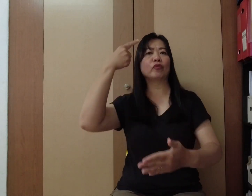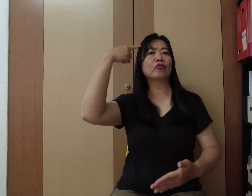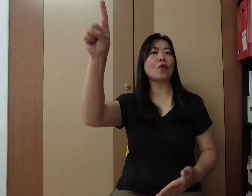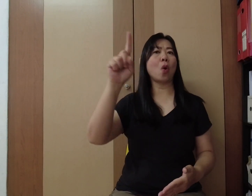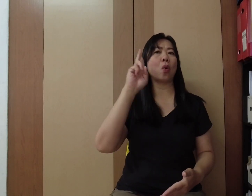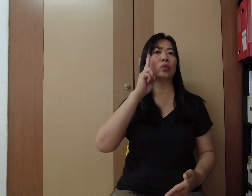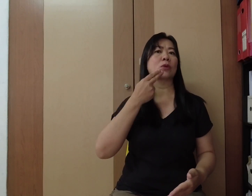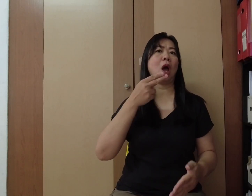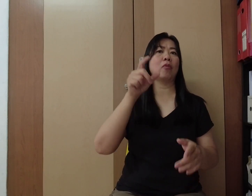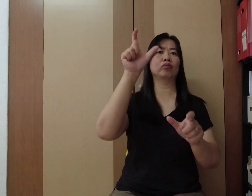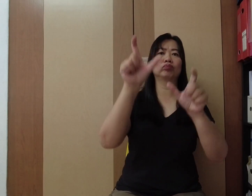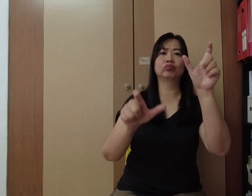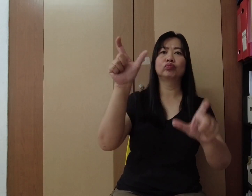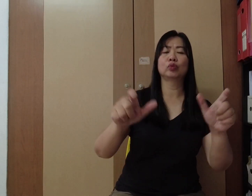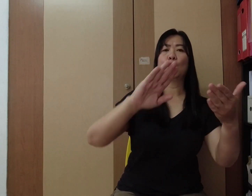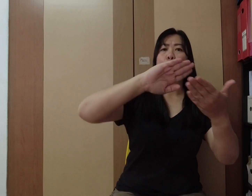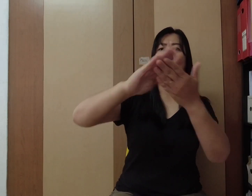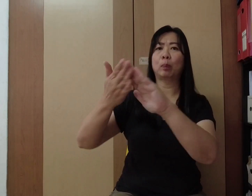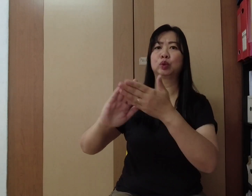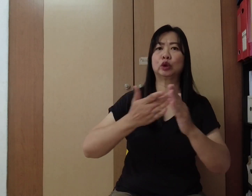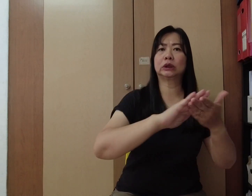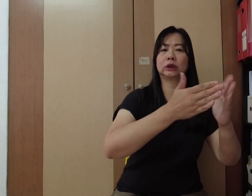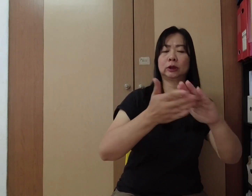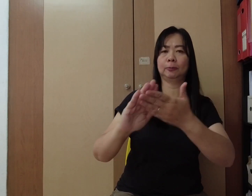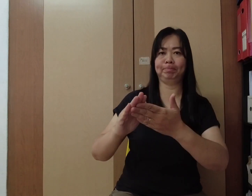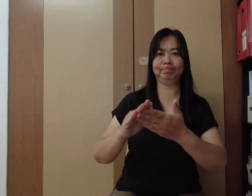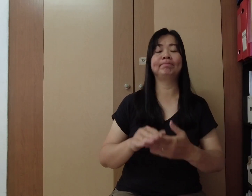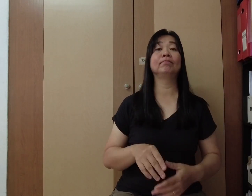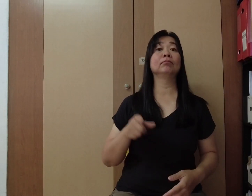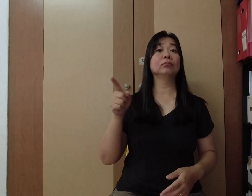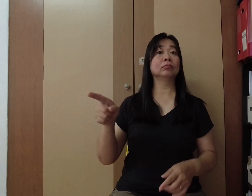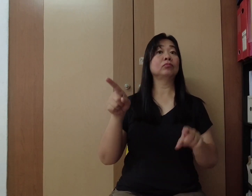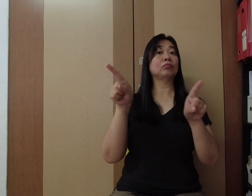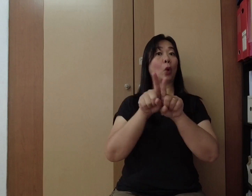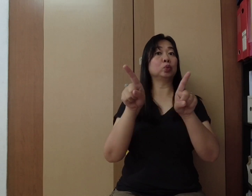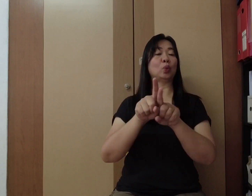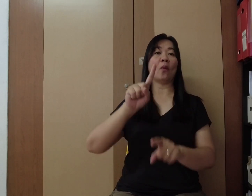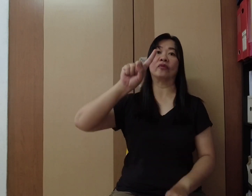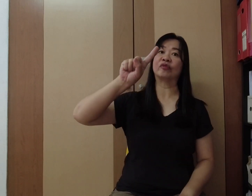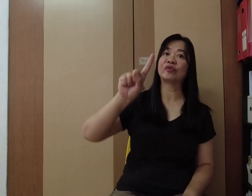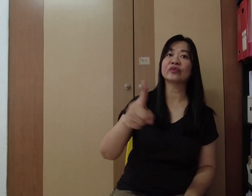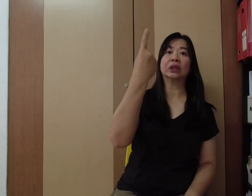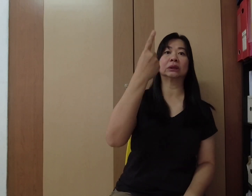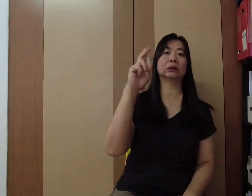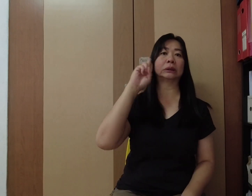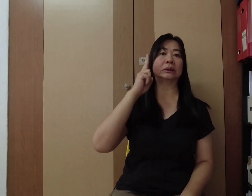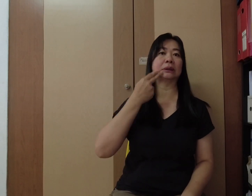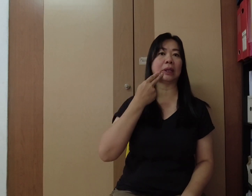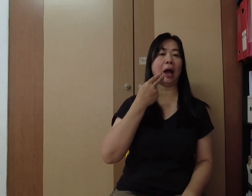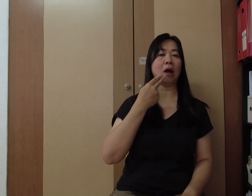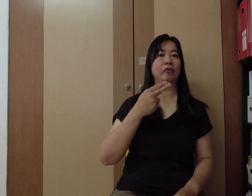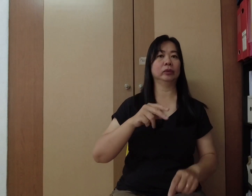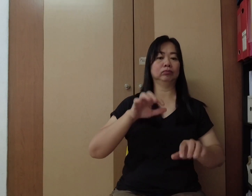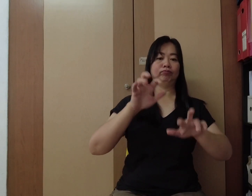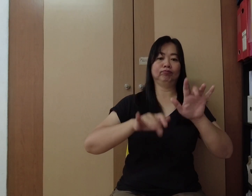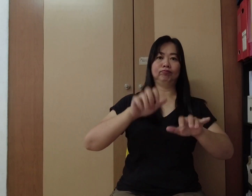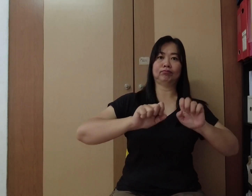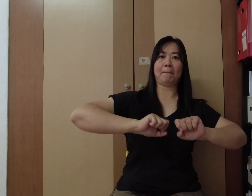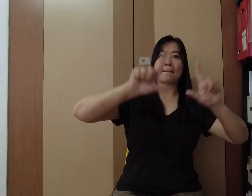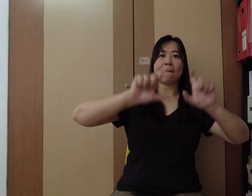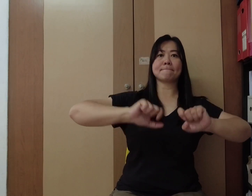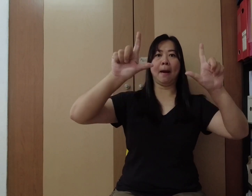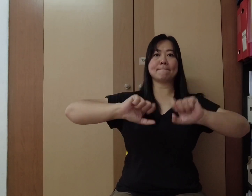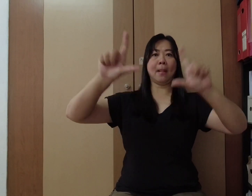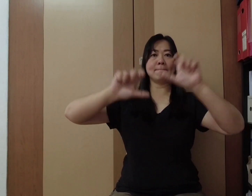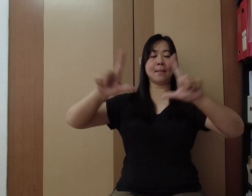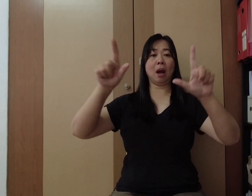advocate for the Deaf community. She is the first Deaf blogger